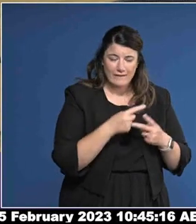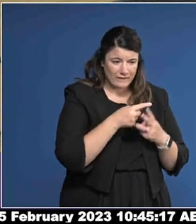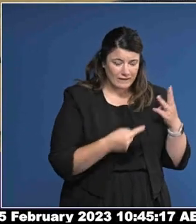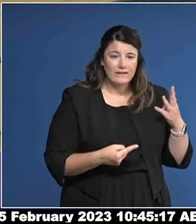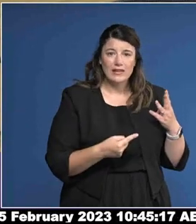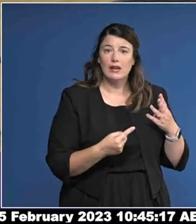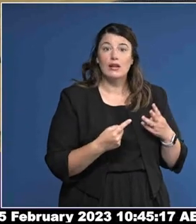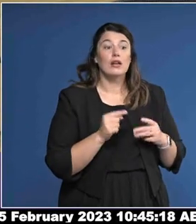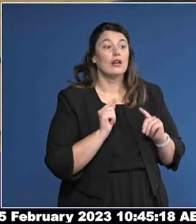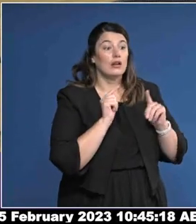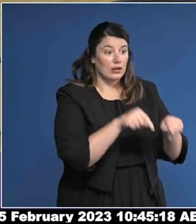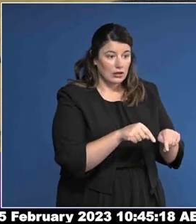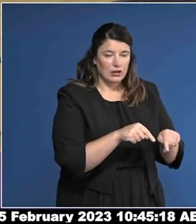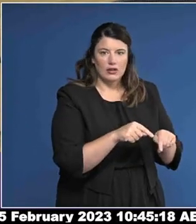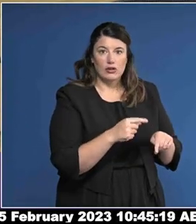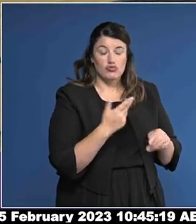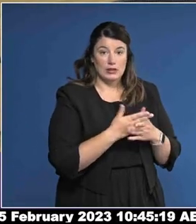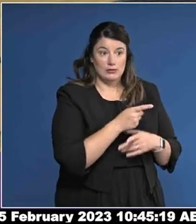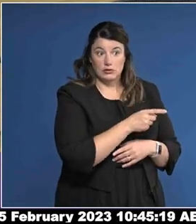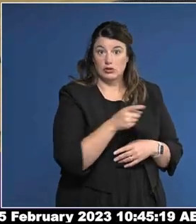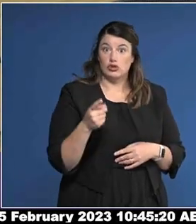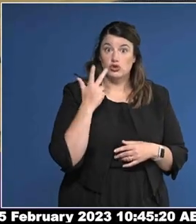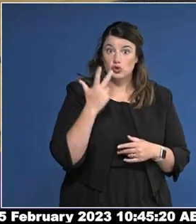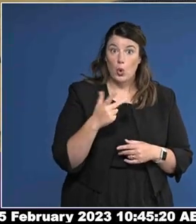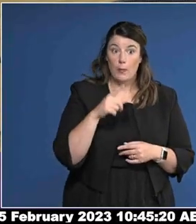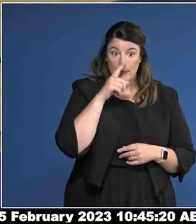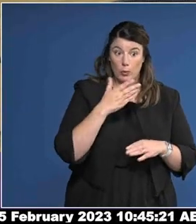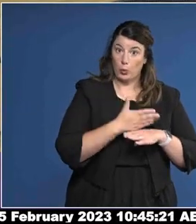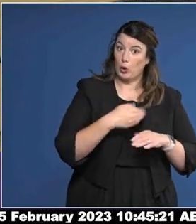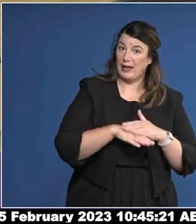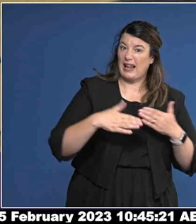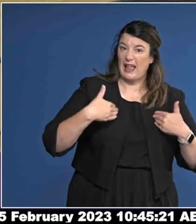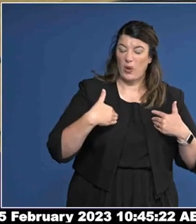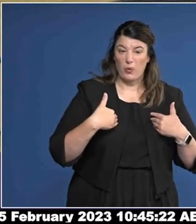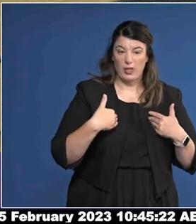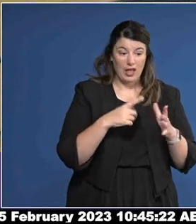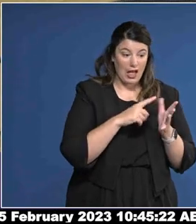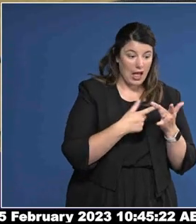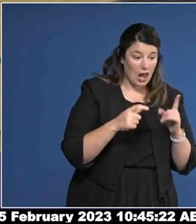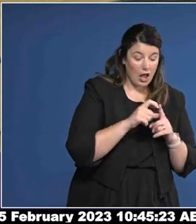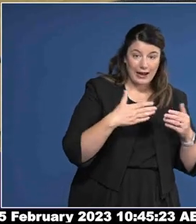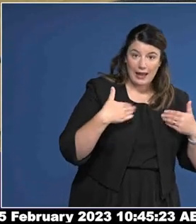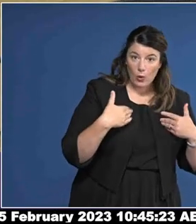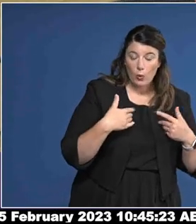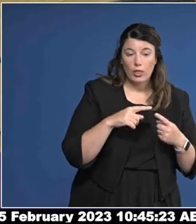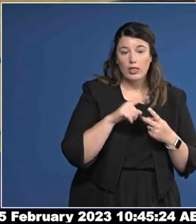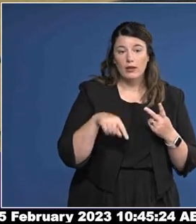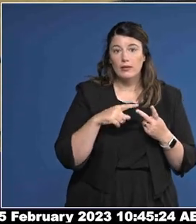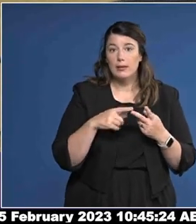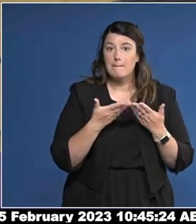training across health generally, so allied health and also in a hospital setting, that